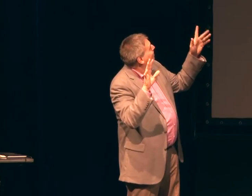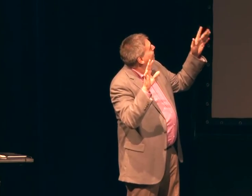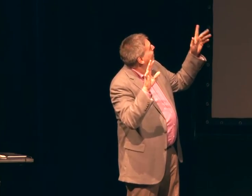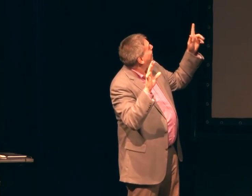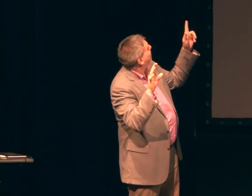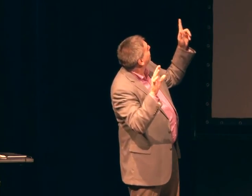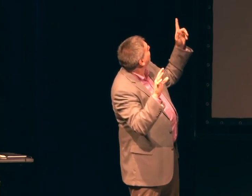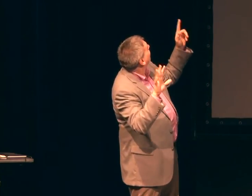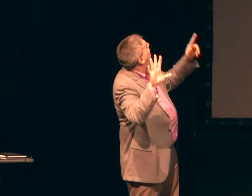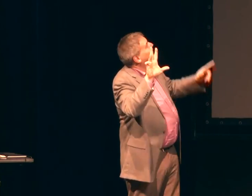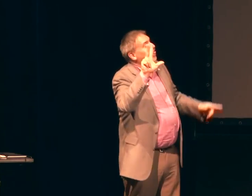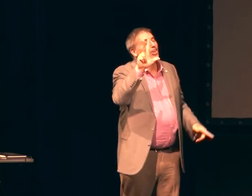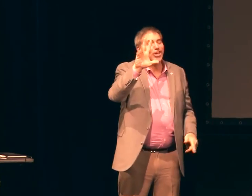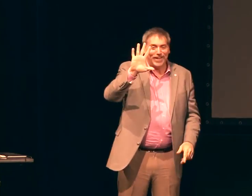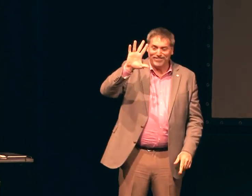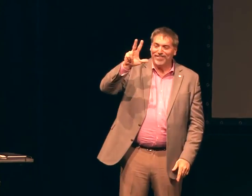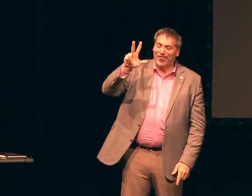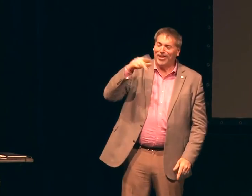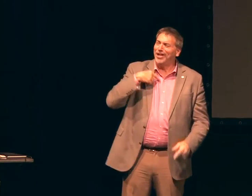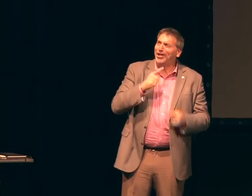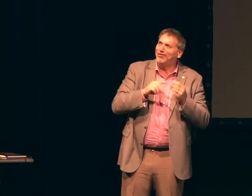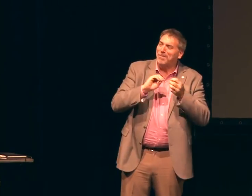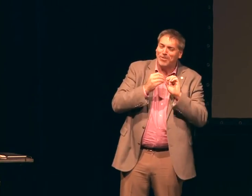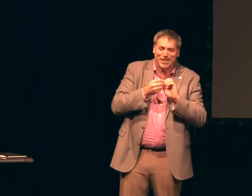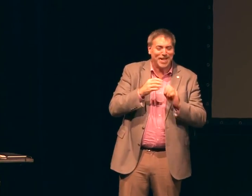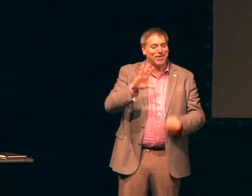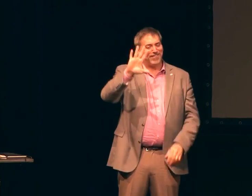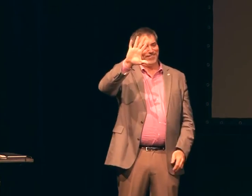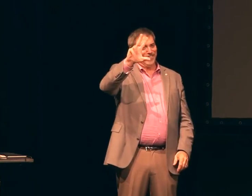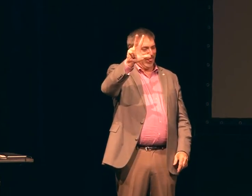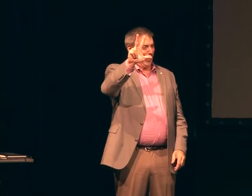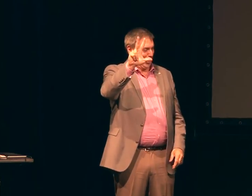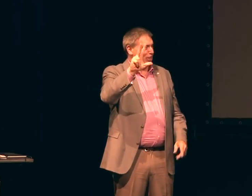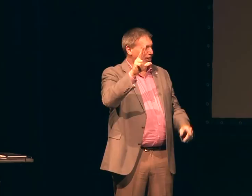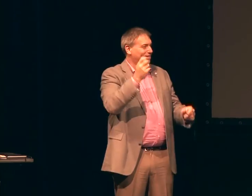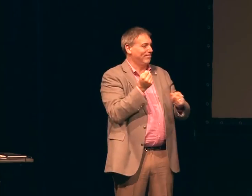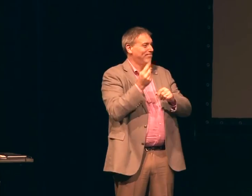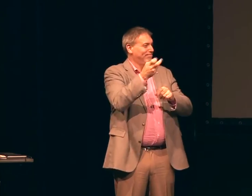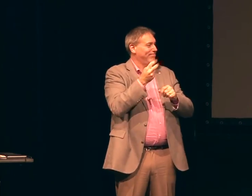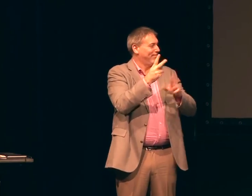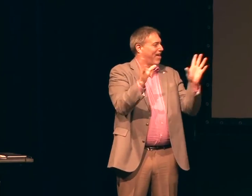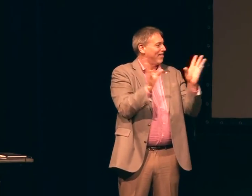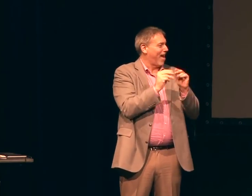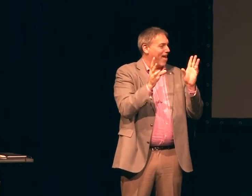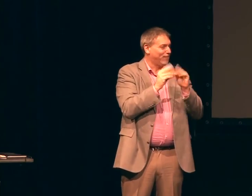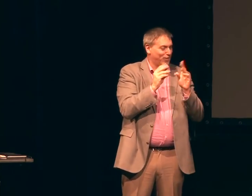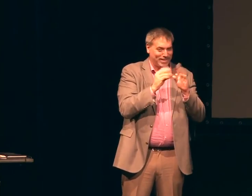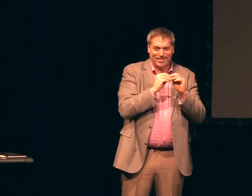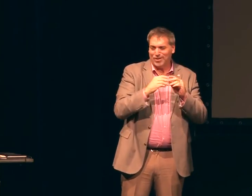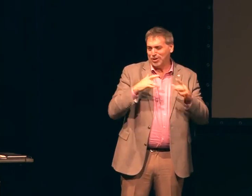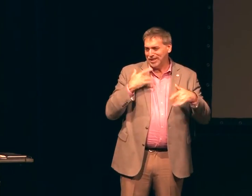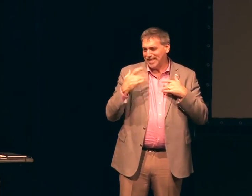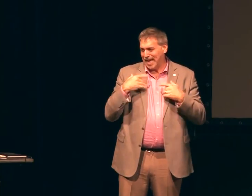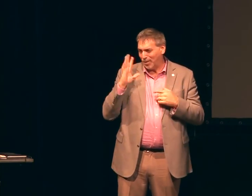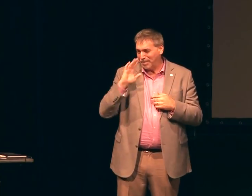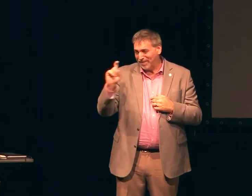53th biennial conference, we have it every two years,